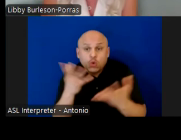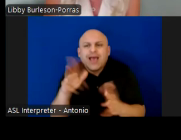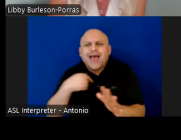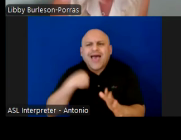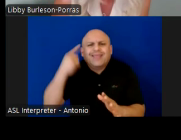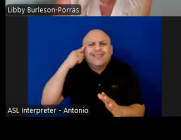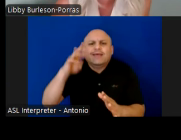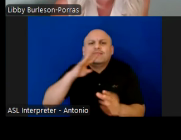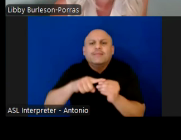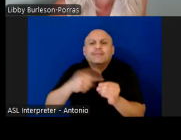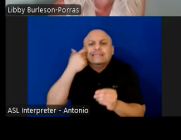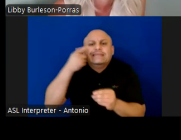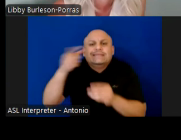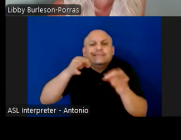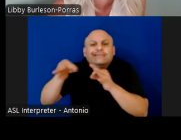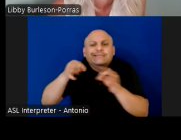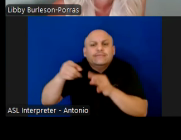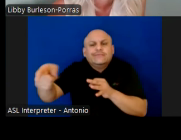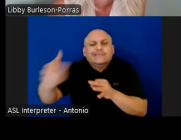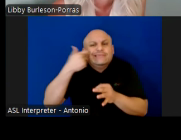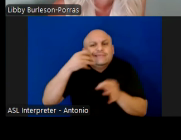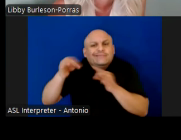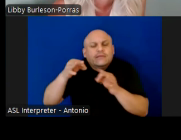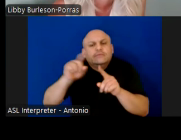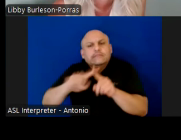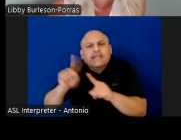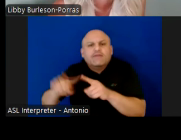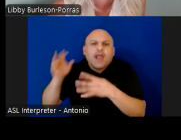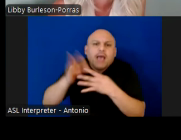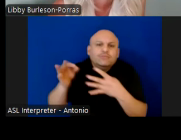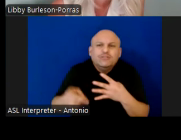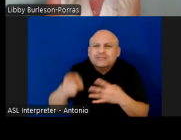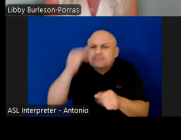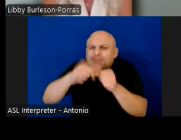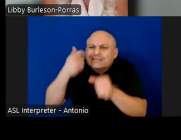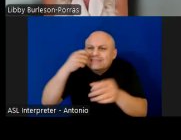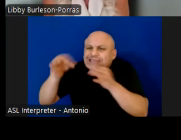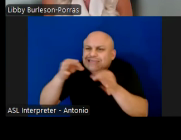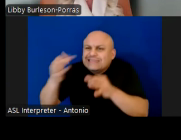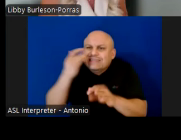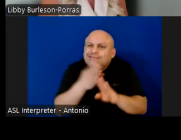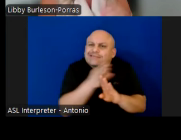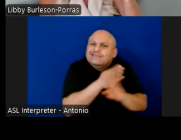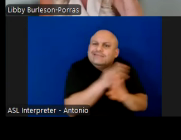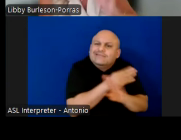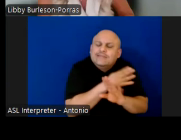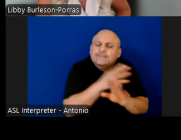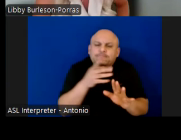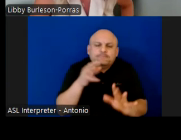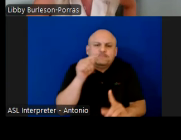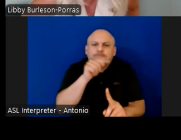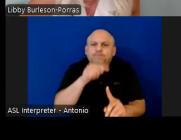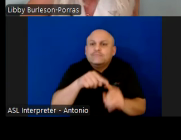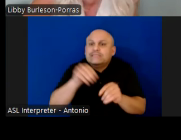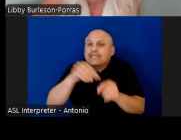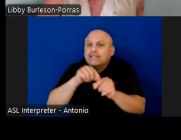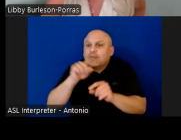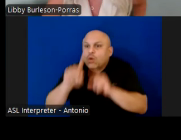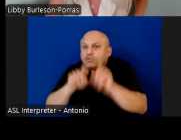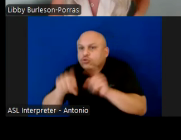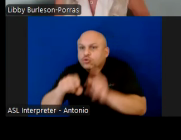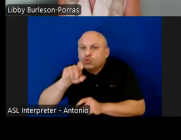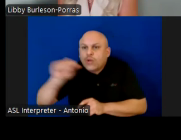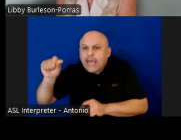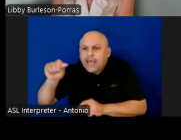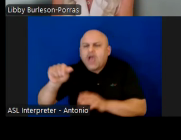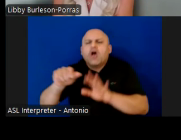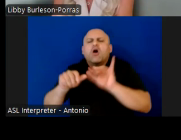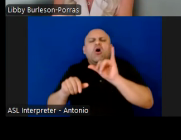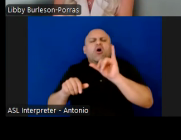I think it was related when you were covering the different options earlier in the Q and A.